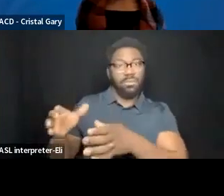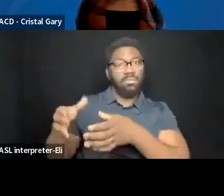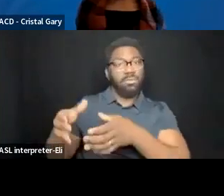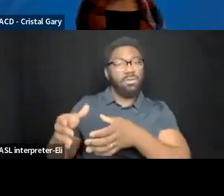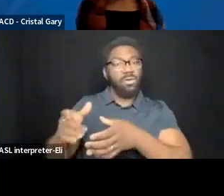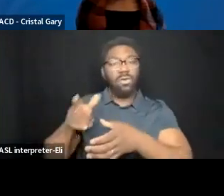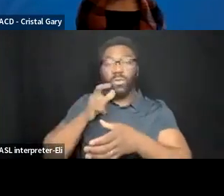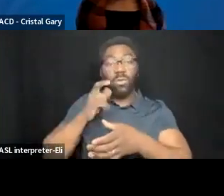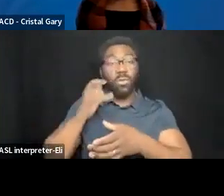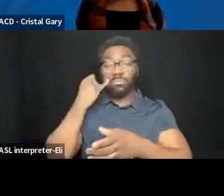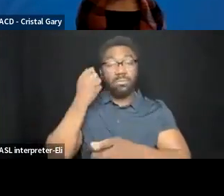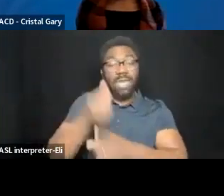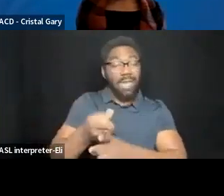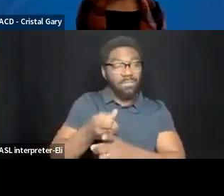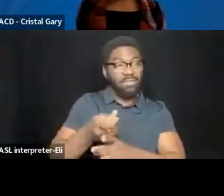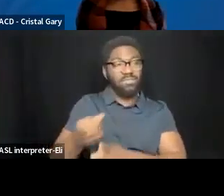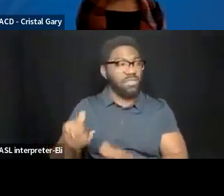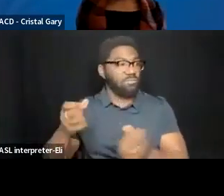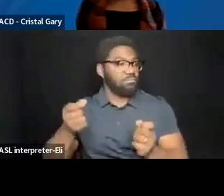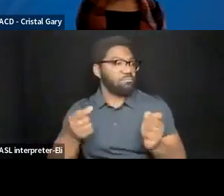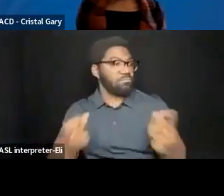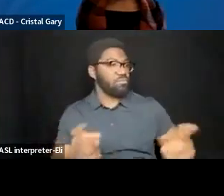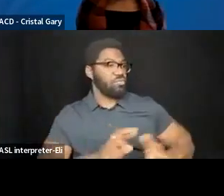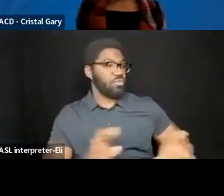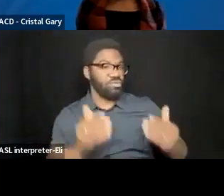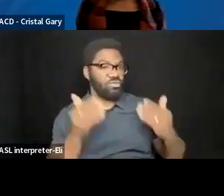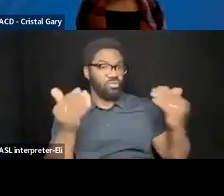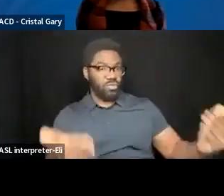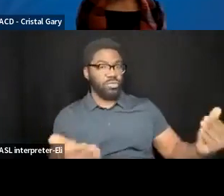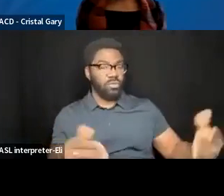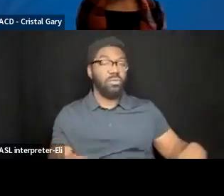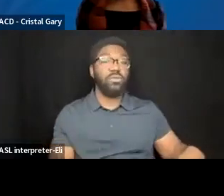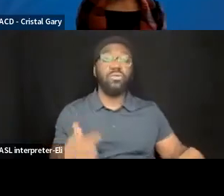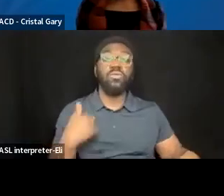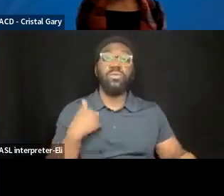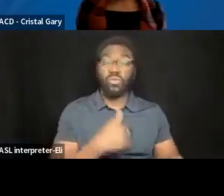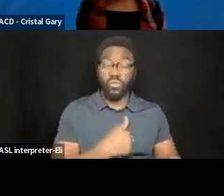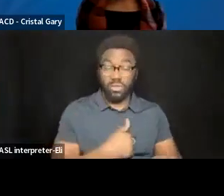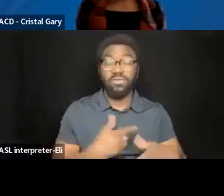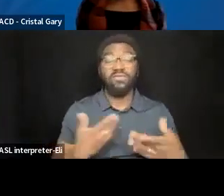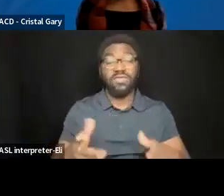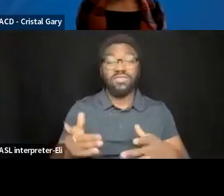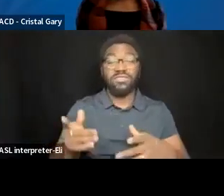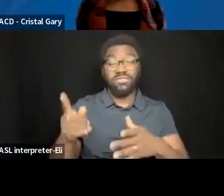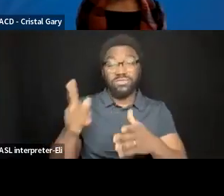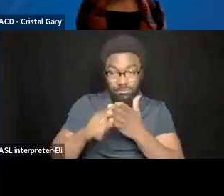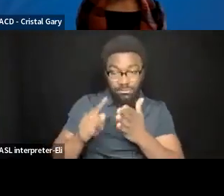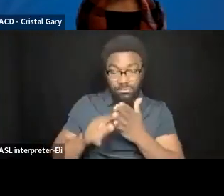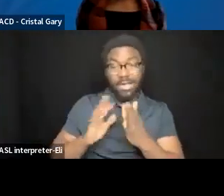And we've revisited things like our graduated framework as well for responses so that if it's program, center, agency,